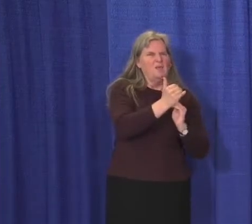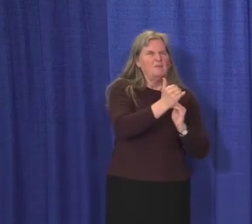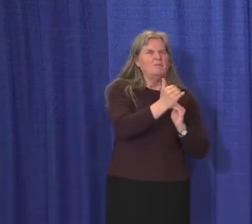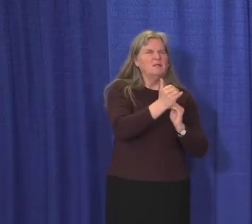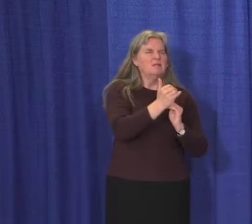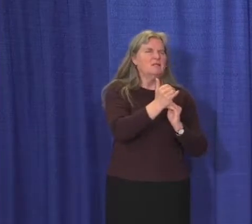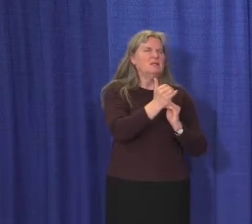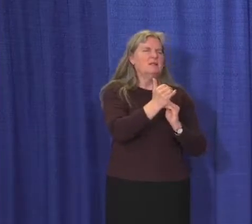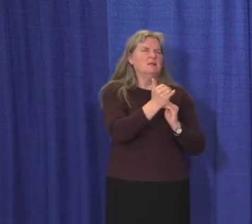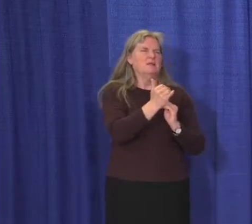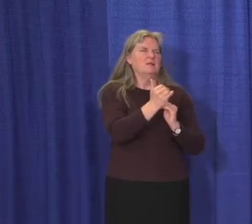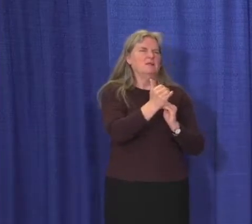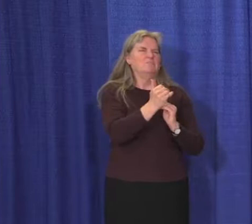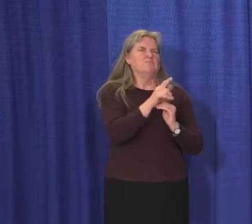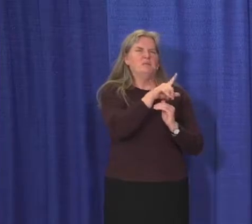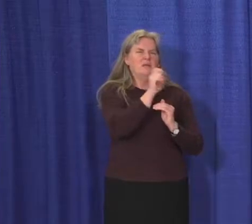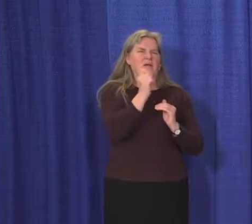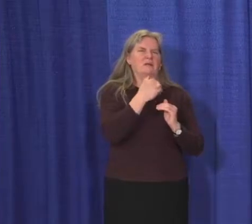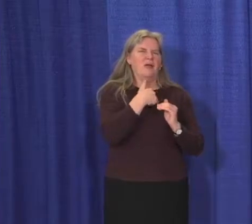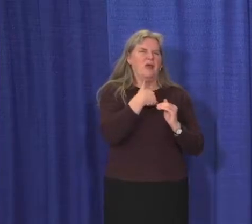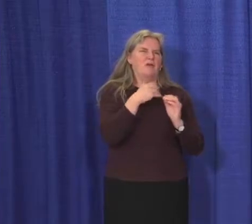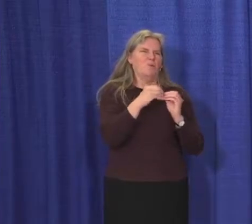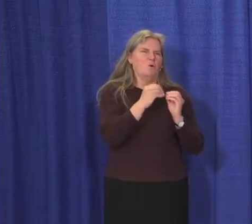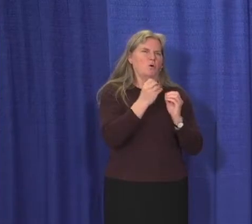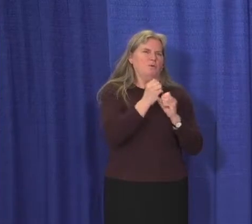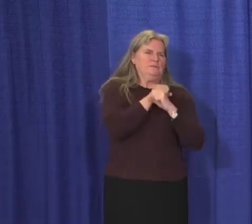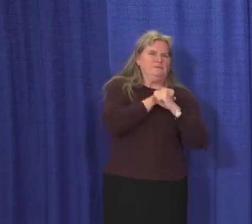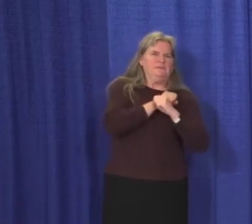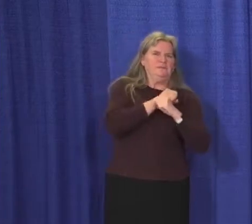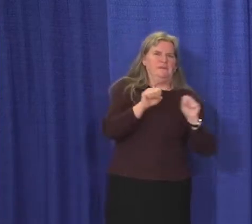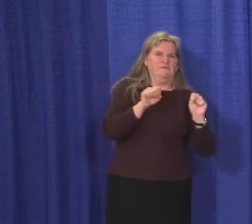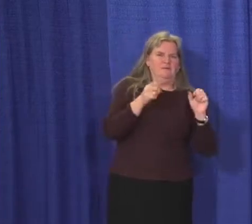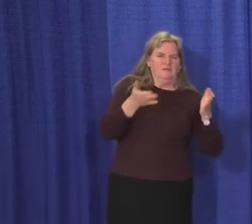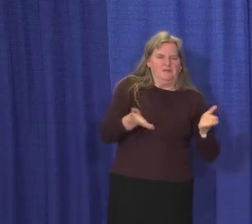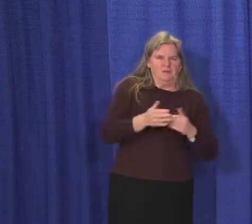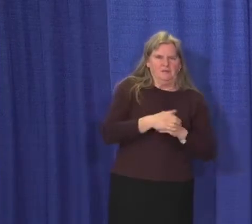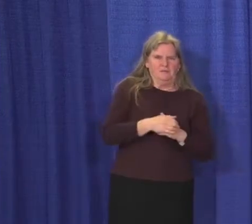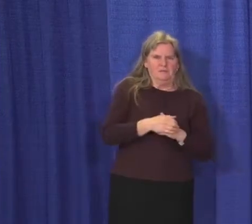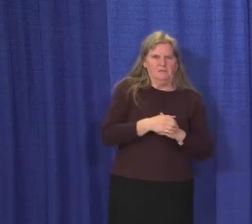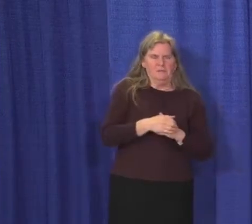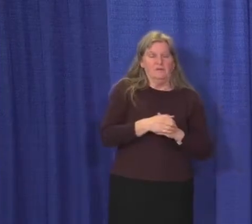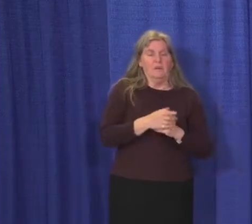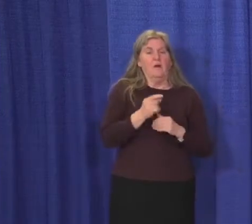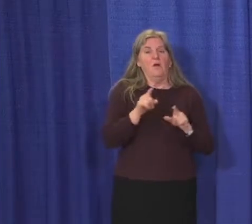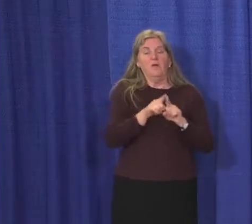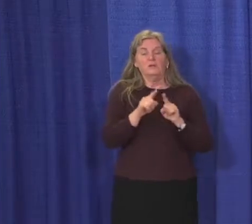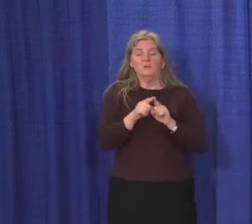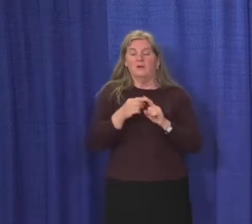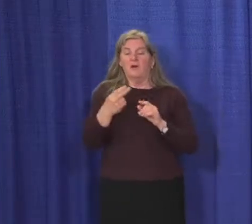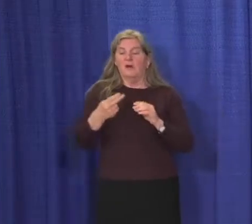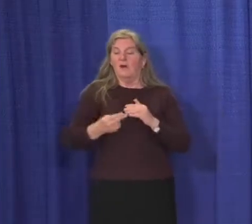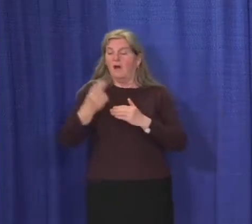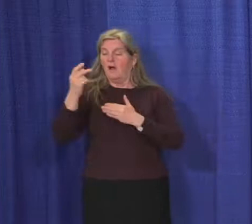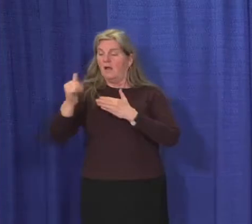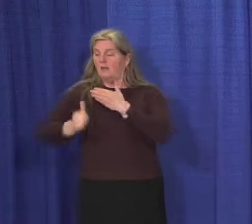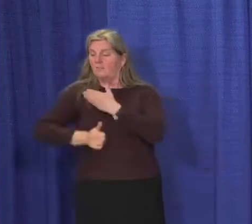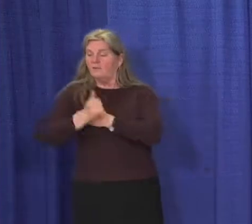the new environment we are in. We continue to make distinctions between higher risk gatherings,